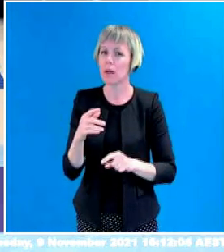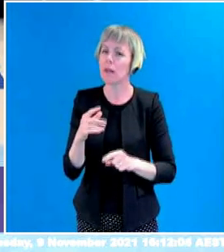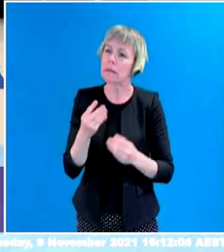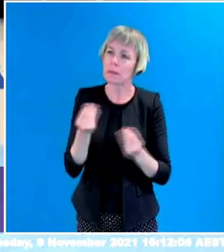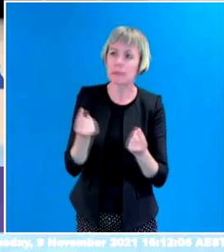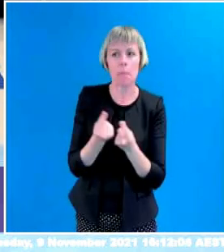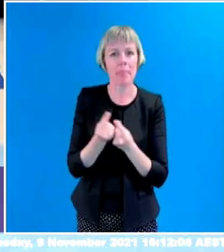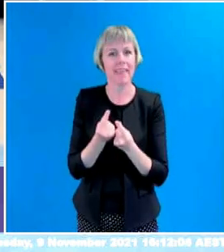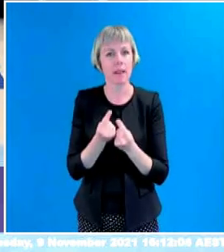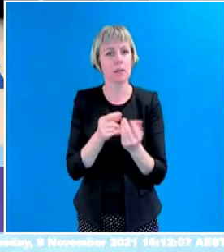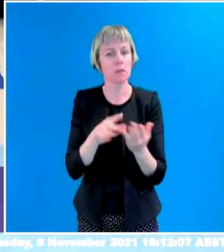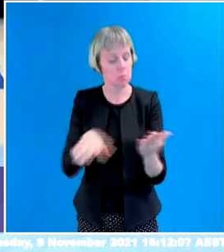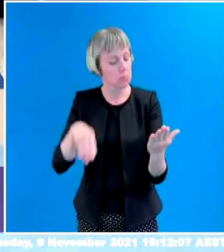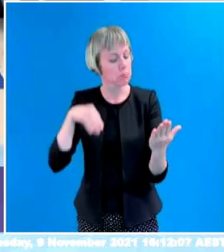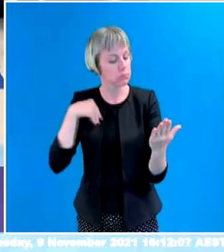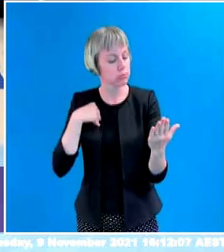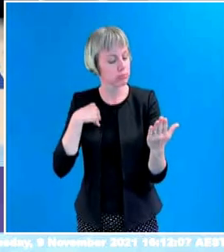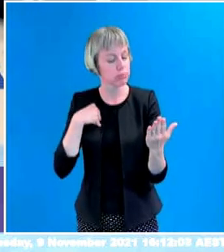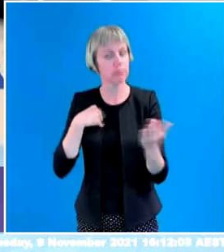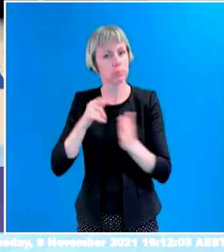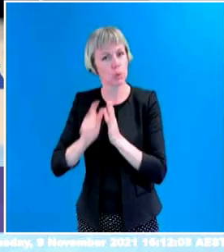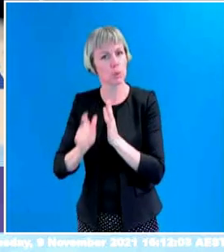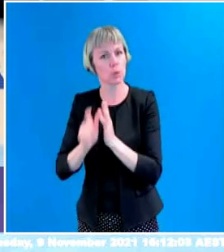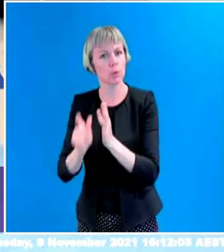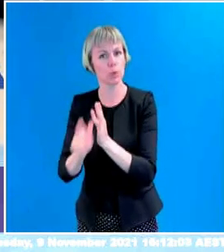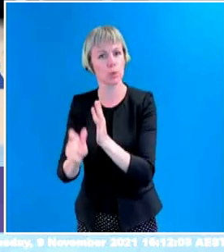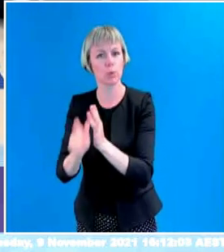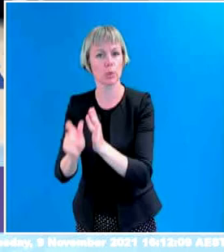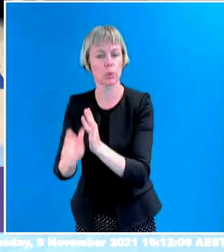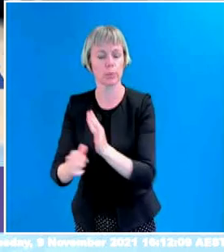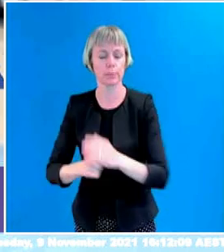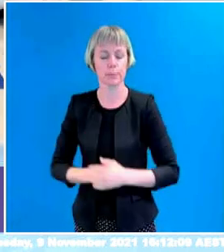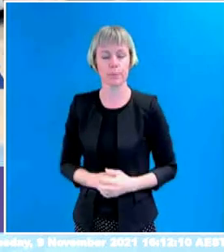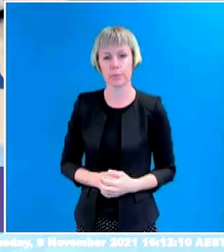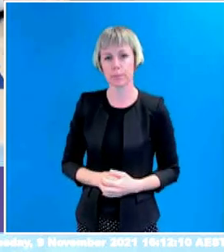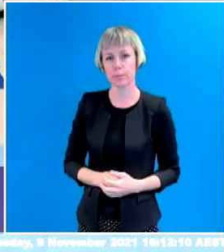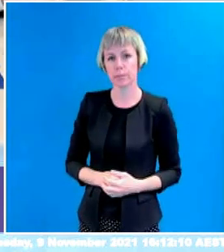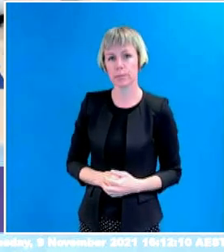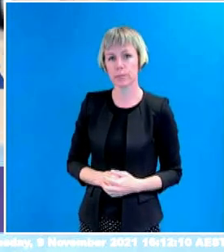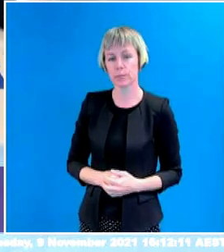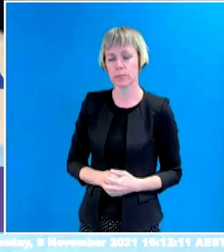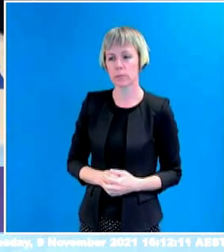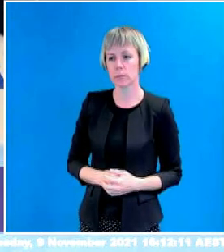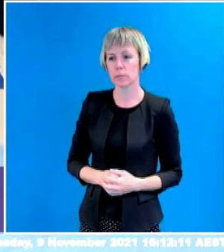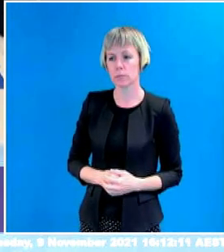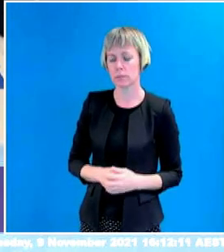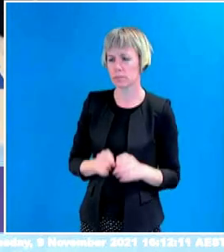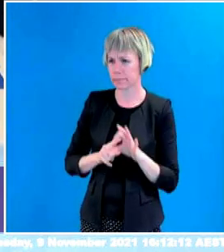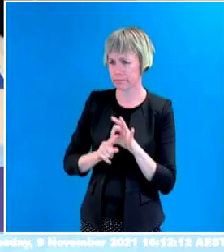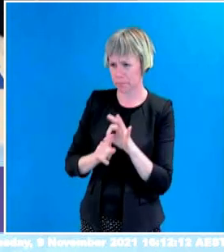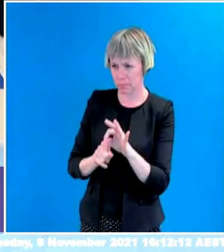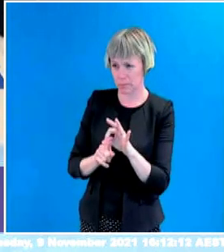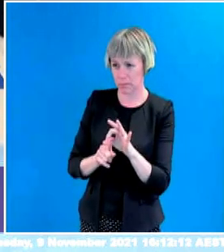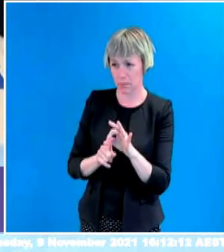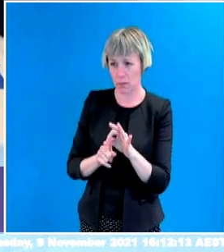acted on, and there are examples where that has occurred. The criticisms on article 14 was in fact a case in point.